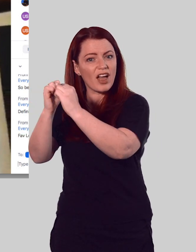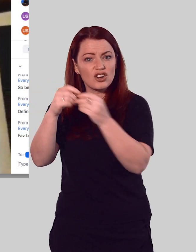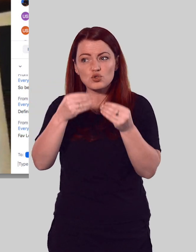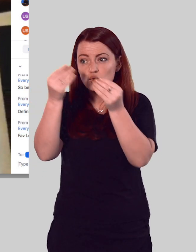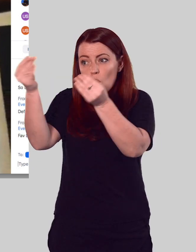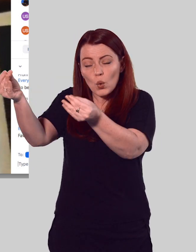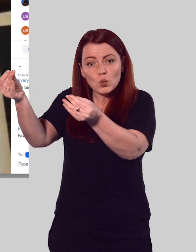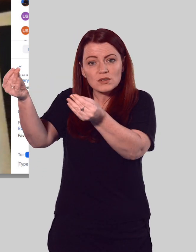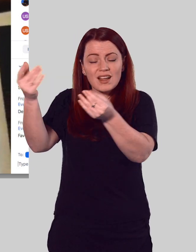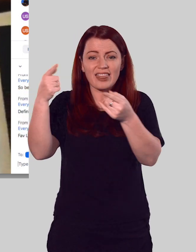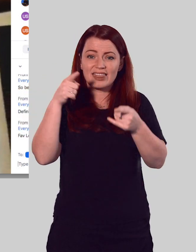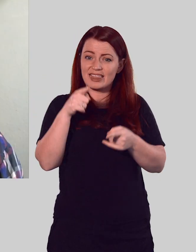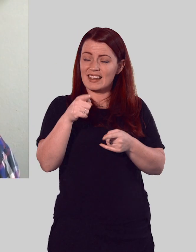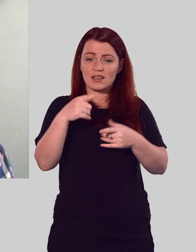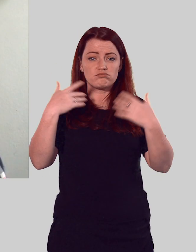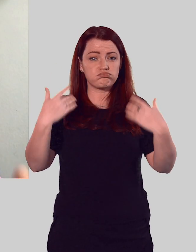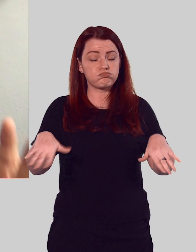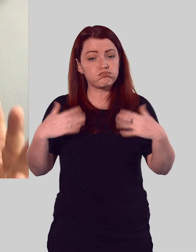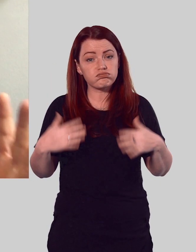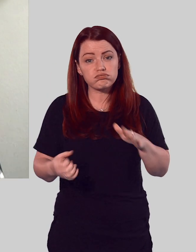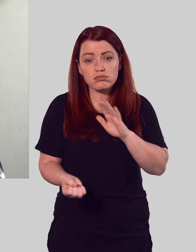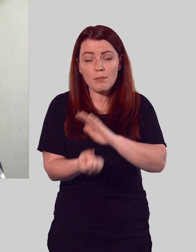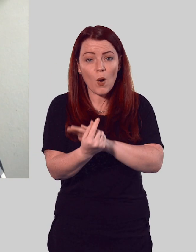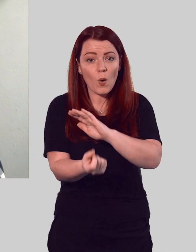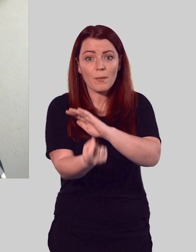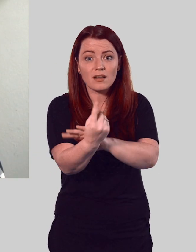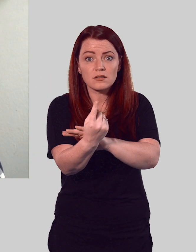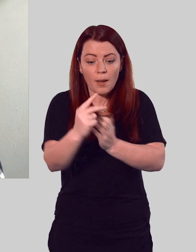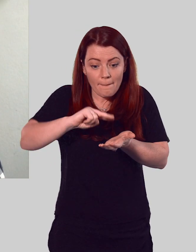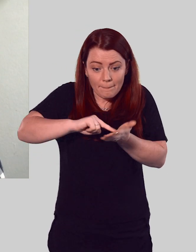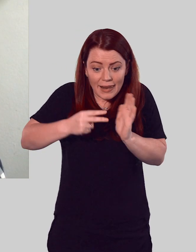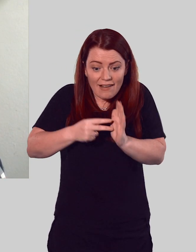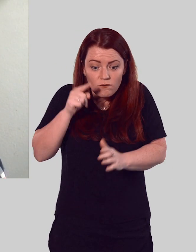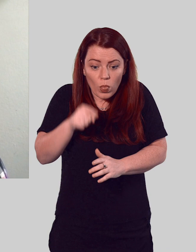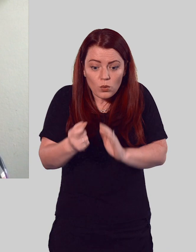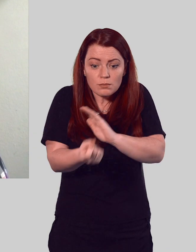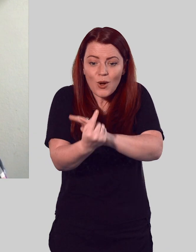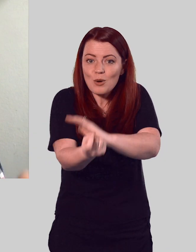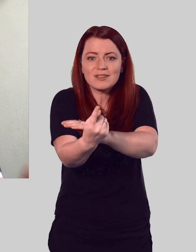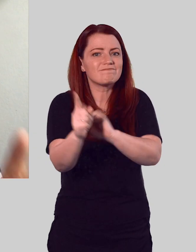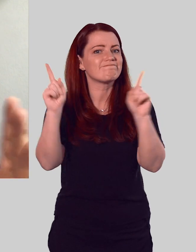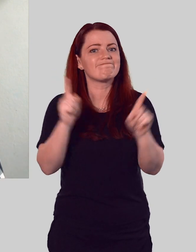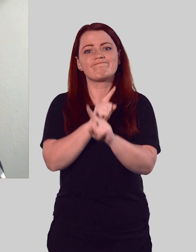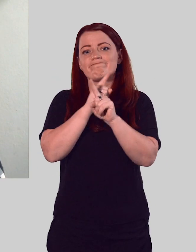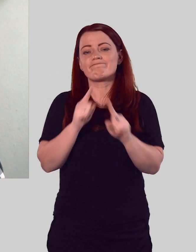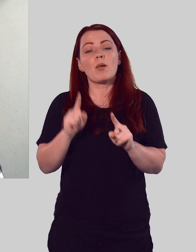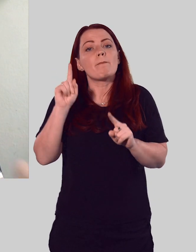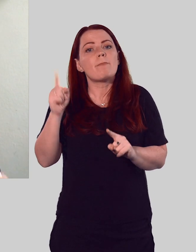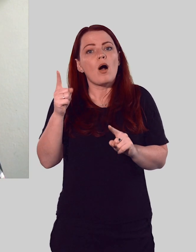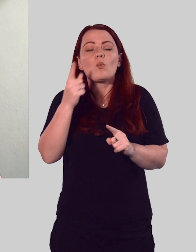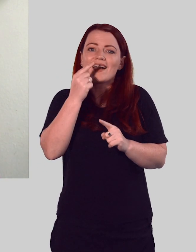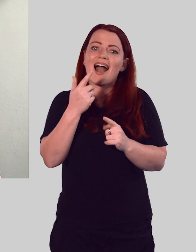extraordinary moments and we can't design for these as theatre makers but we can design to leave a space